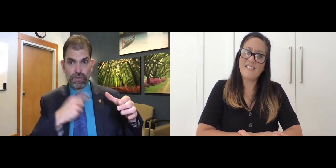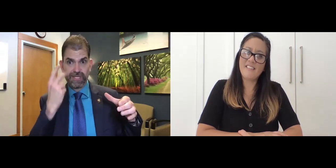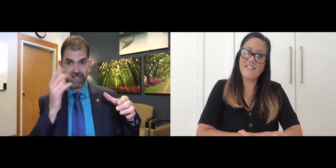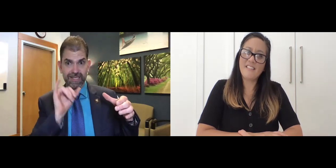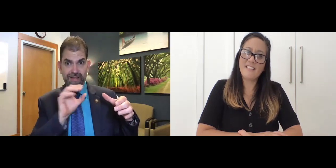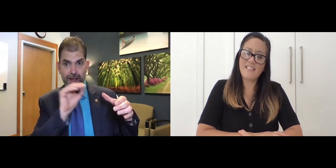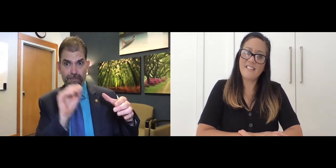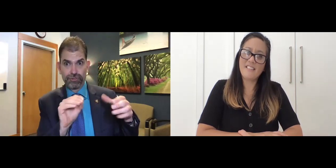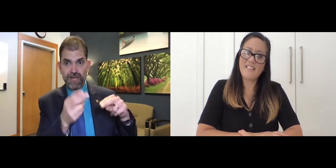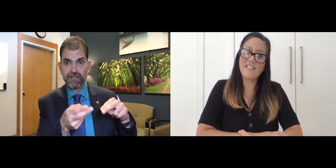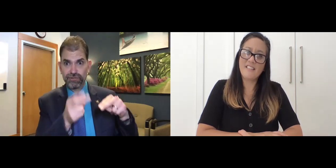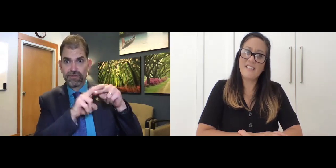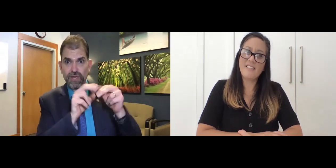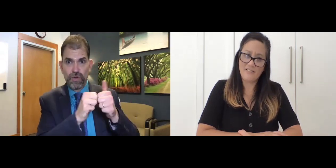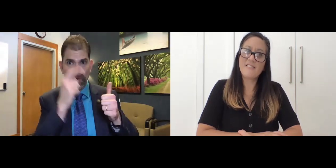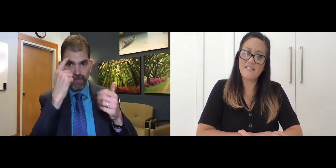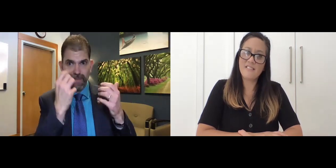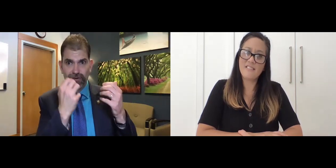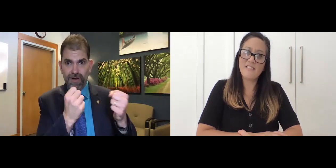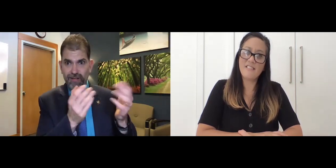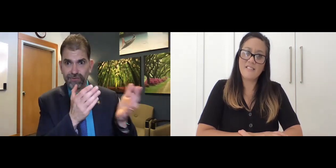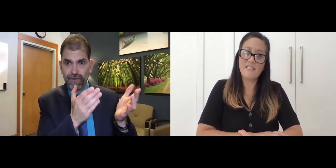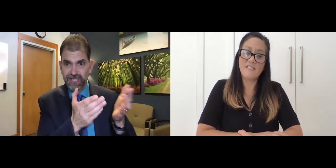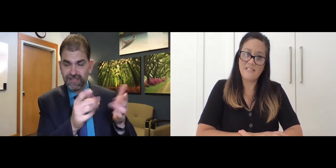We're seeing this in the hearing population as well.